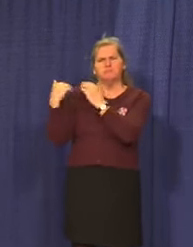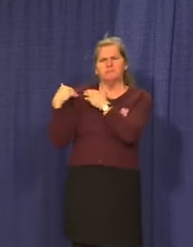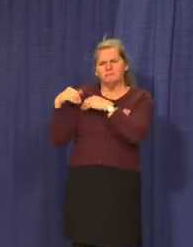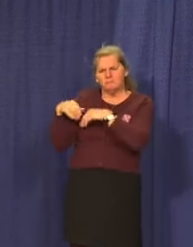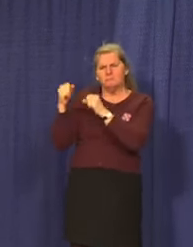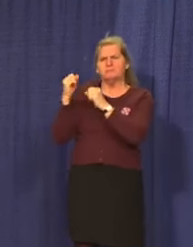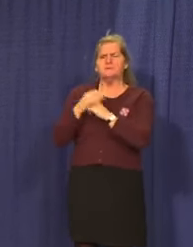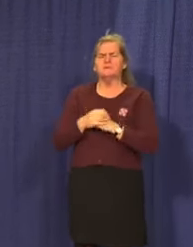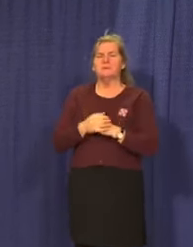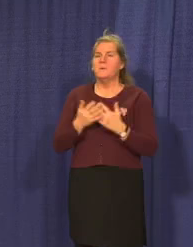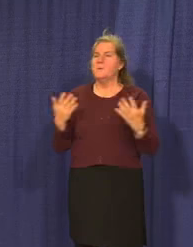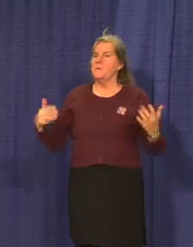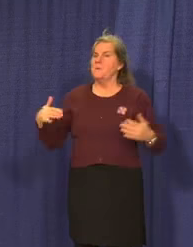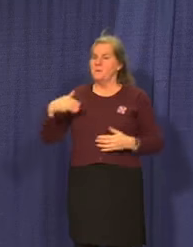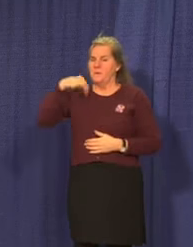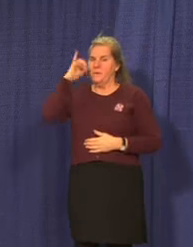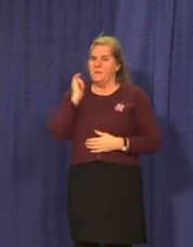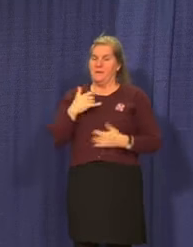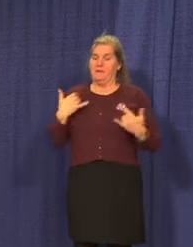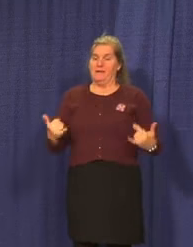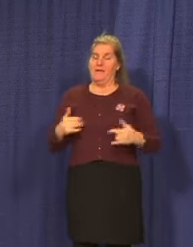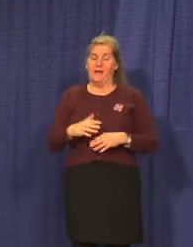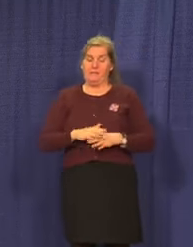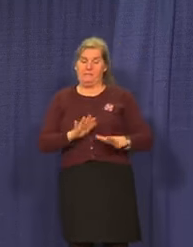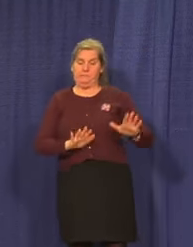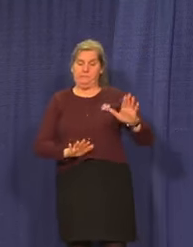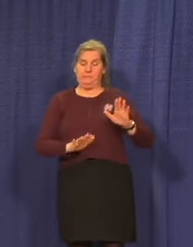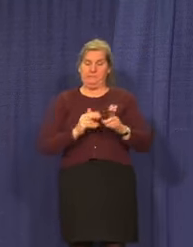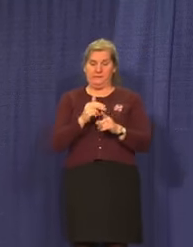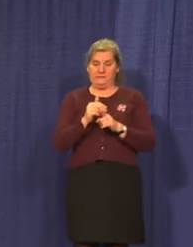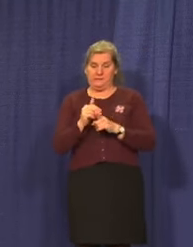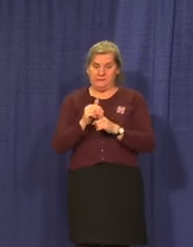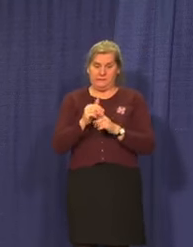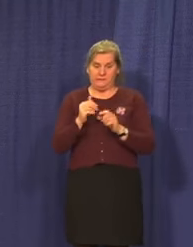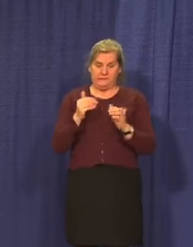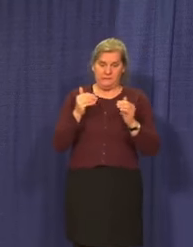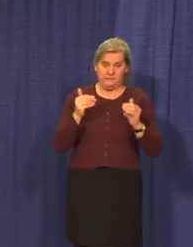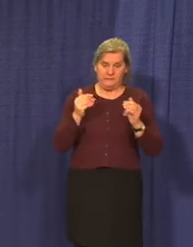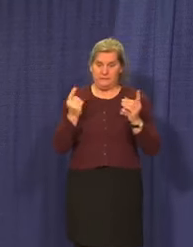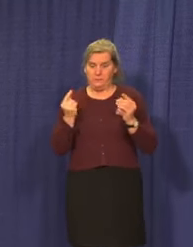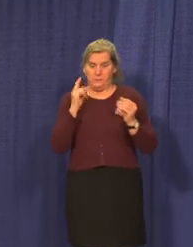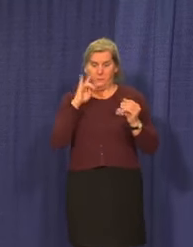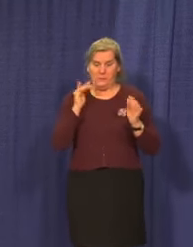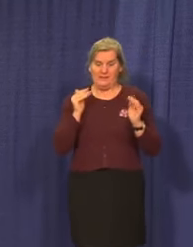ARE AT A TURNING POINT. IT IS TIME TO RESET AND RENEW OUR COMMITMENT TO PRACTISING THE